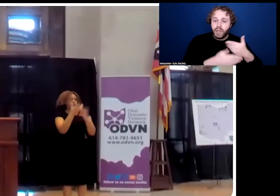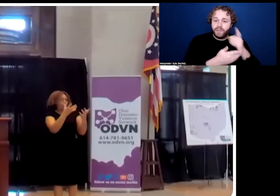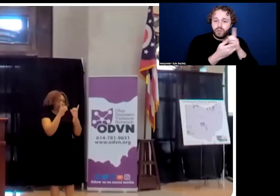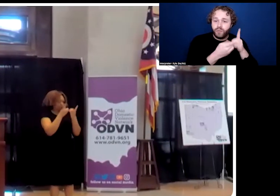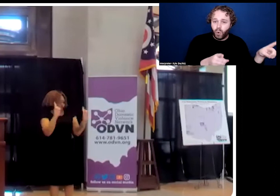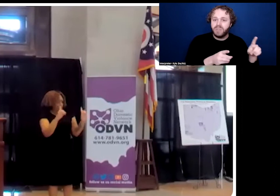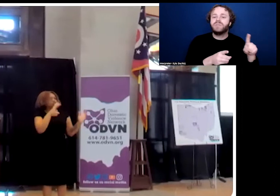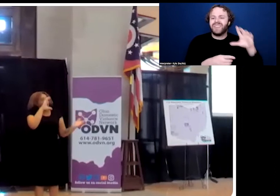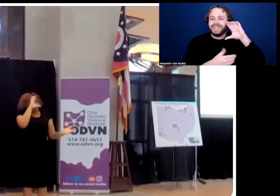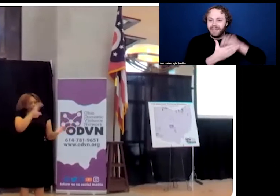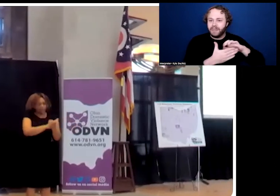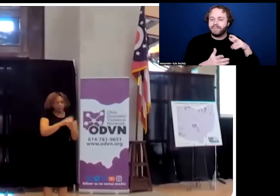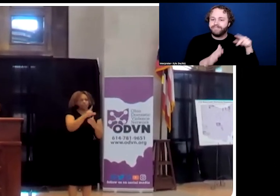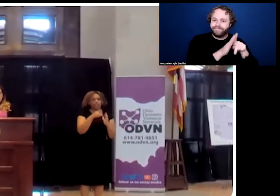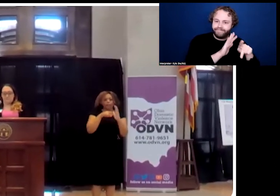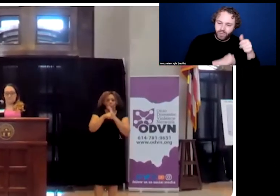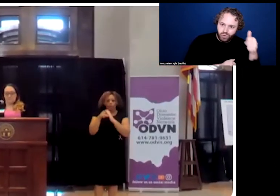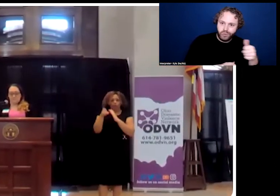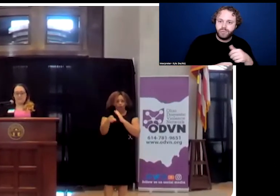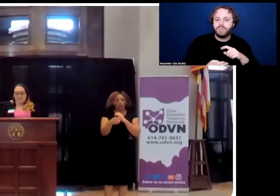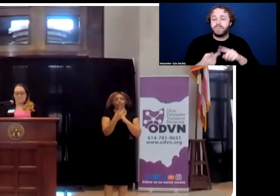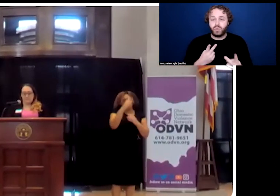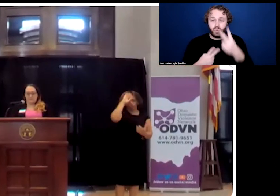their two sons, who were five and two years old and himself.